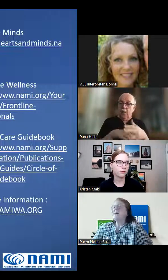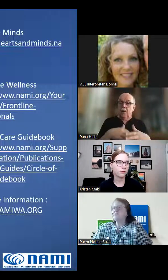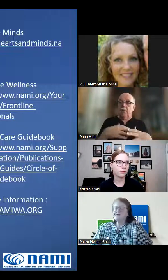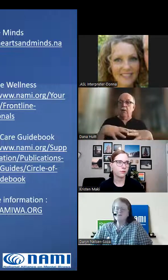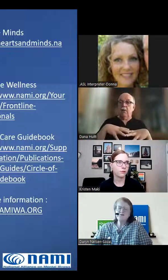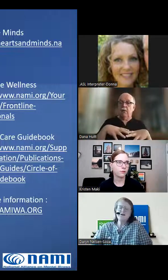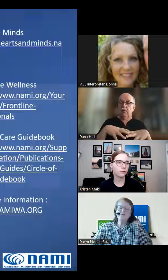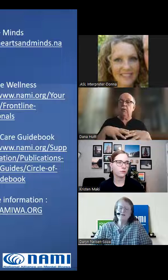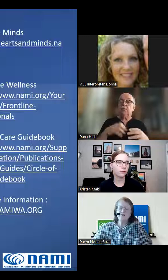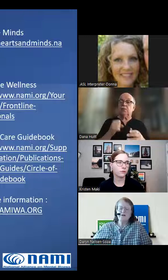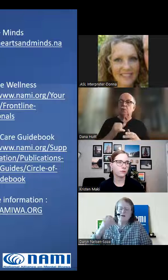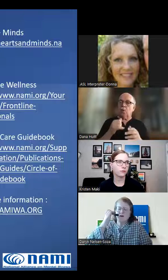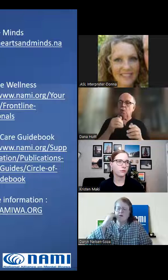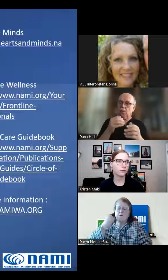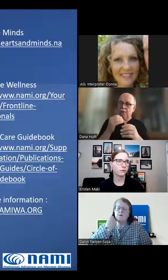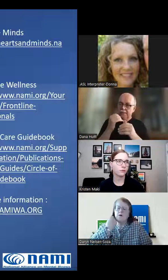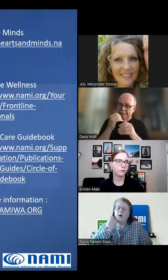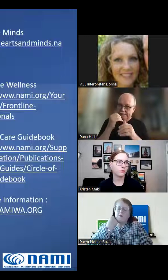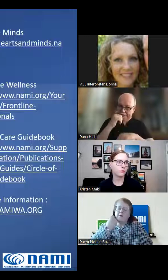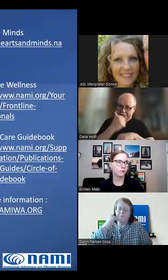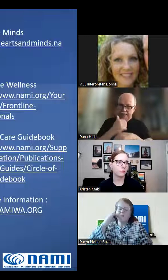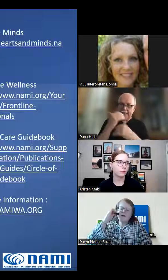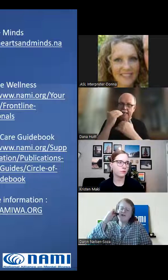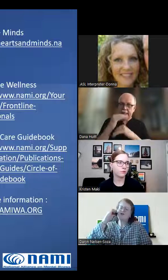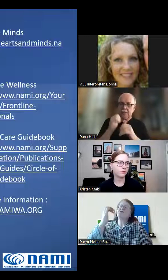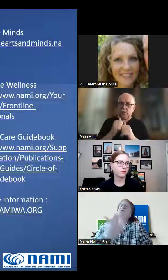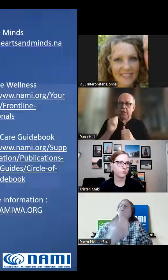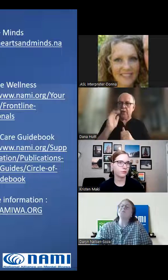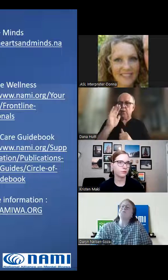s. This is very helpful